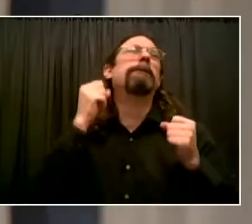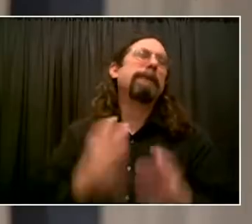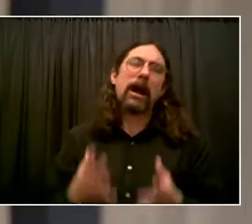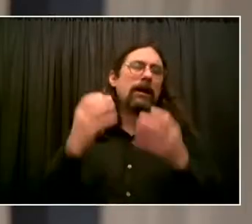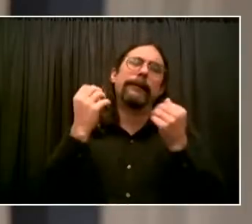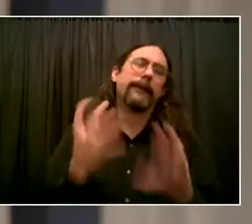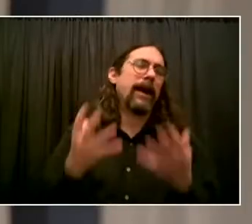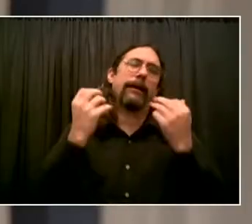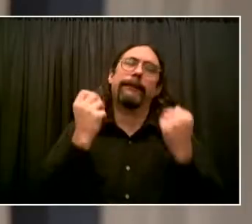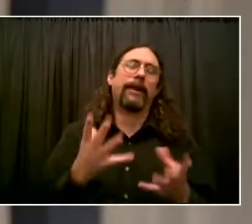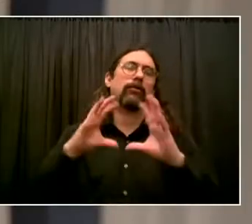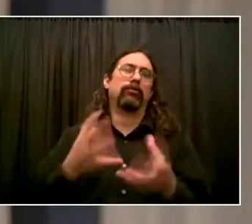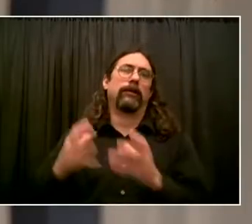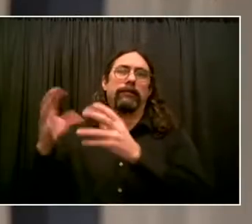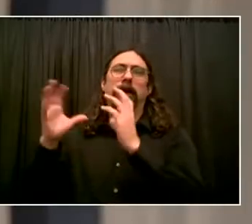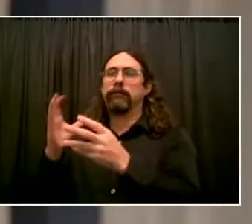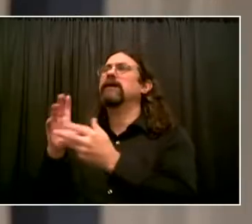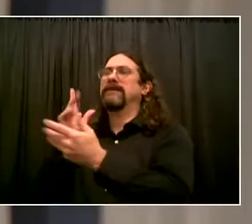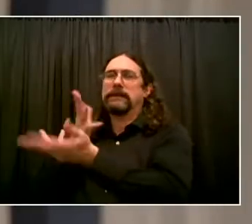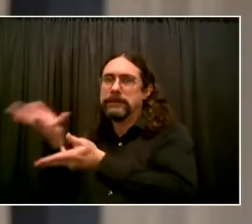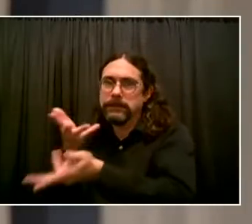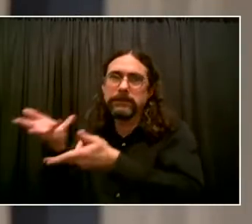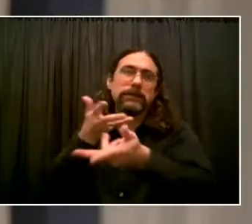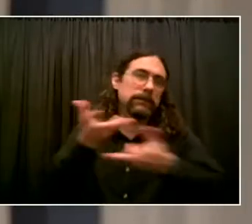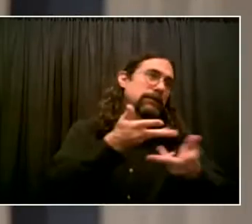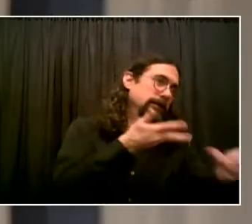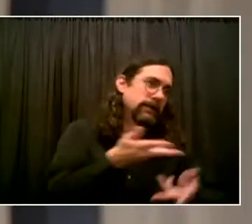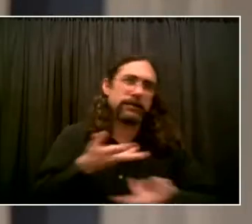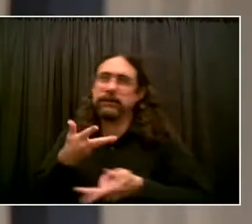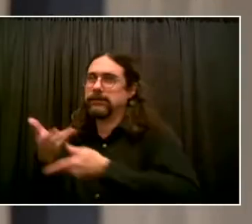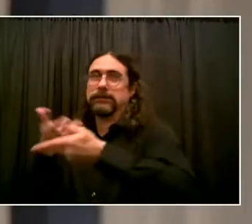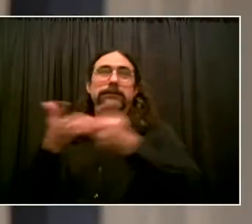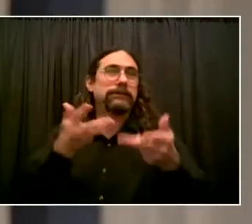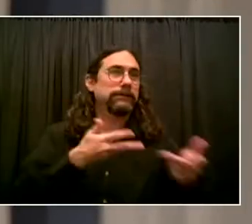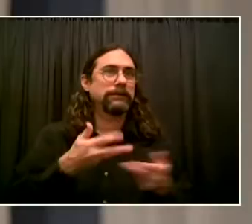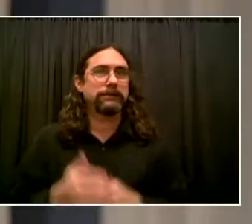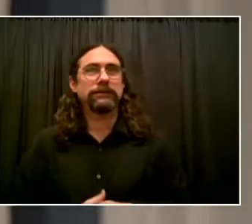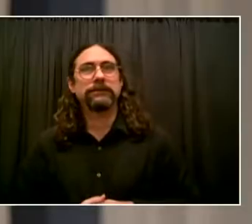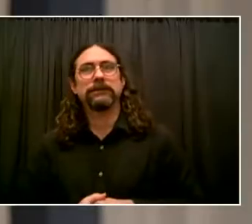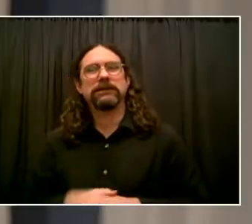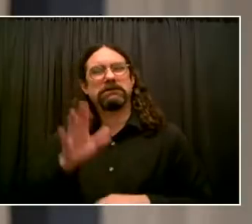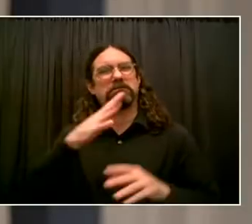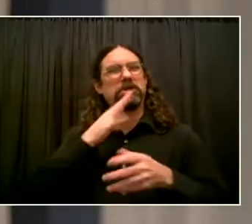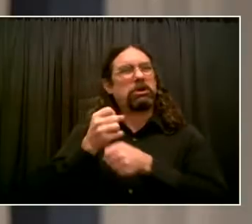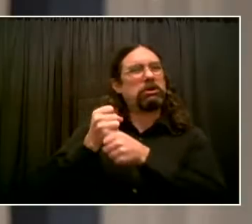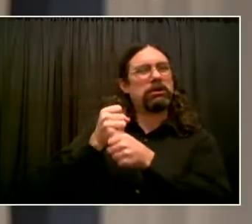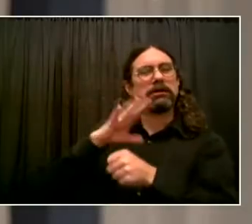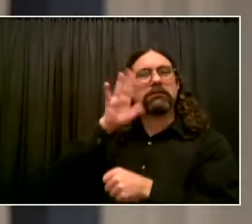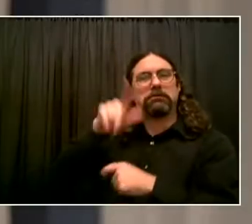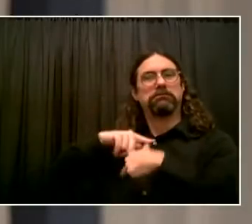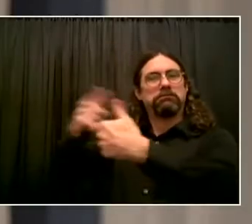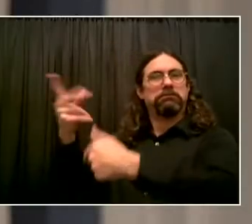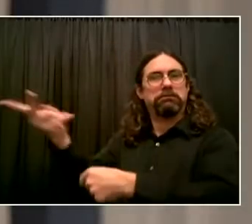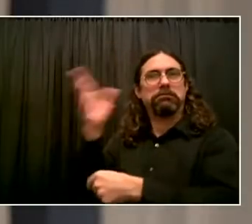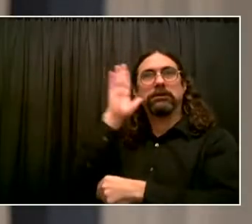AND THE BOARDS. EVERY STEP OF THE WAY. YOU WILL HEAR FROM THEM ABOUT WHAT THIS MEANS FOR THE